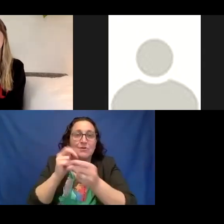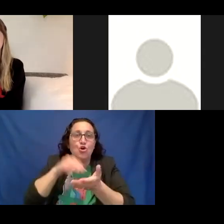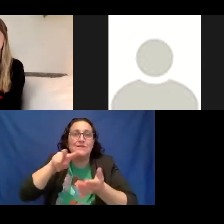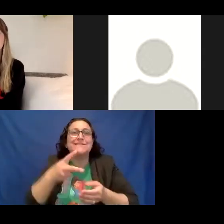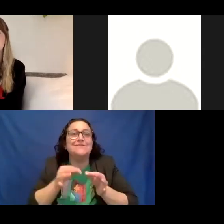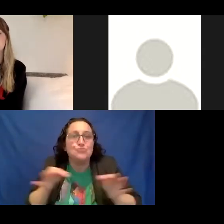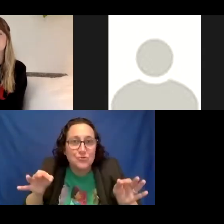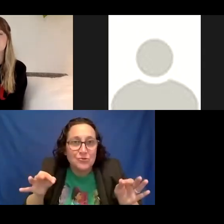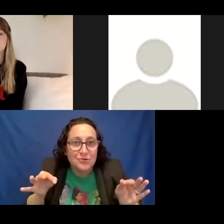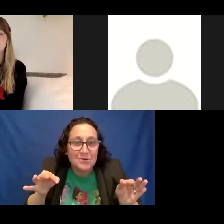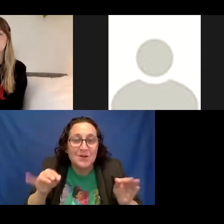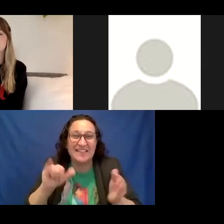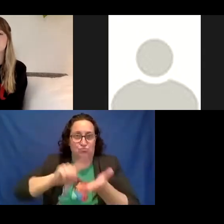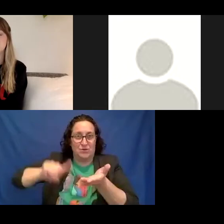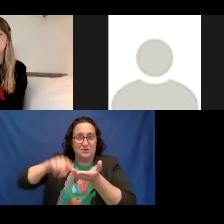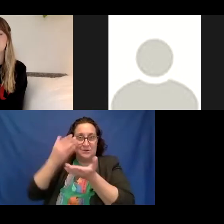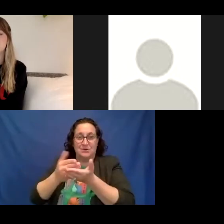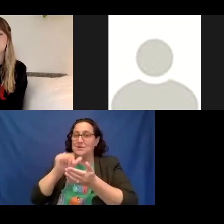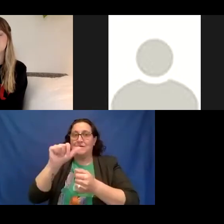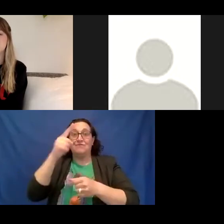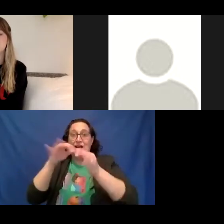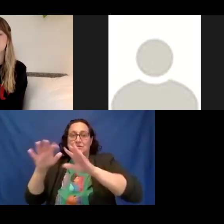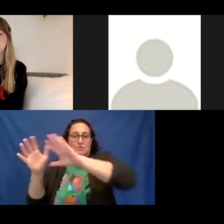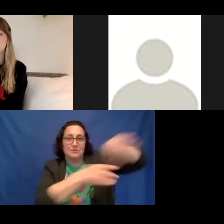gained access to ASL as their second language and many people